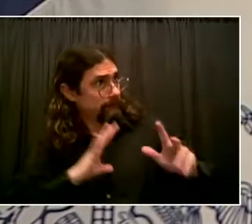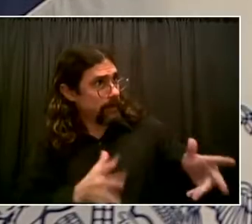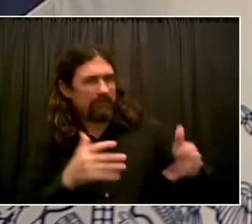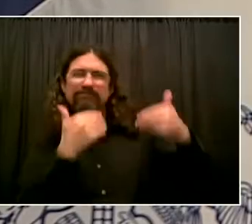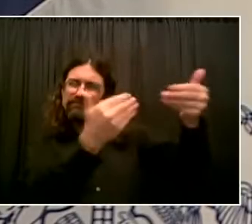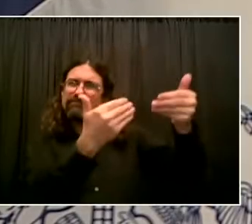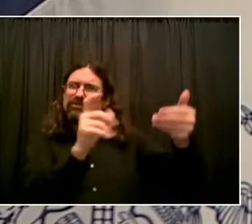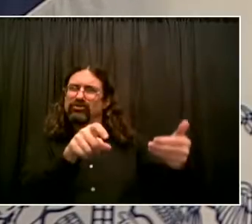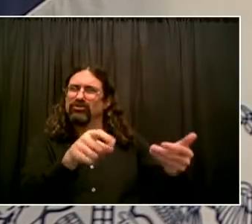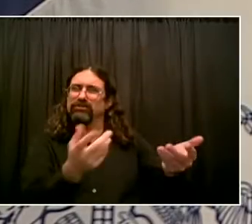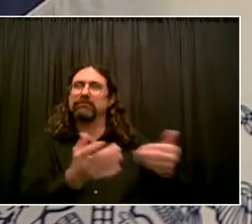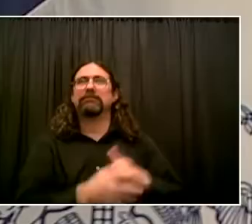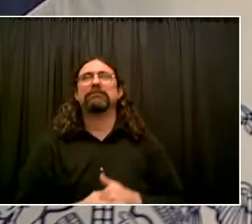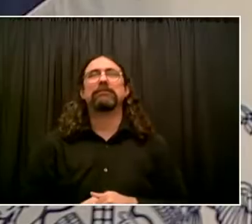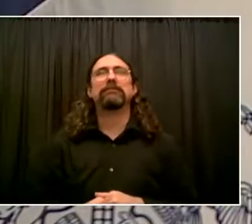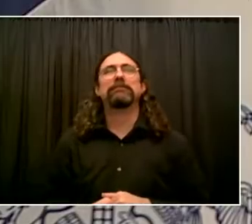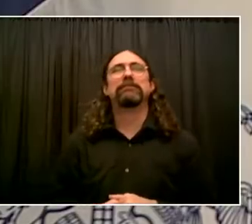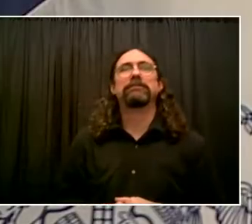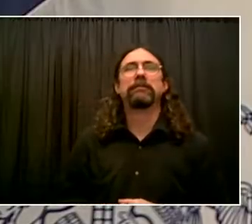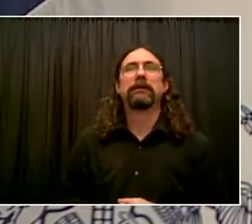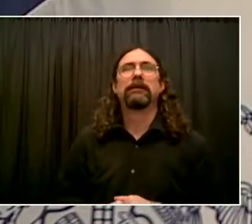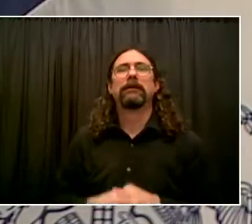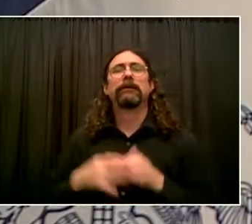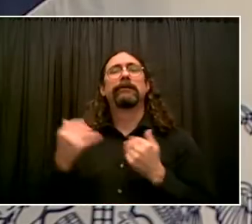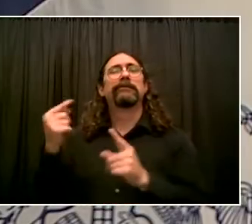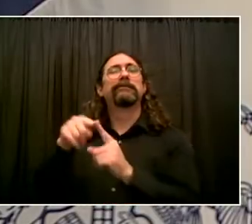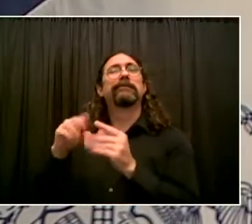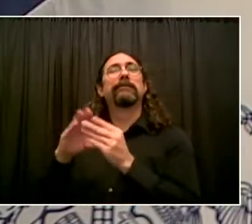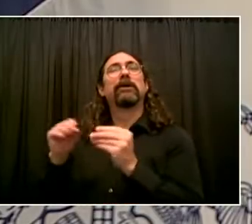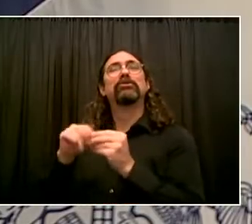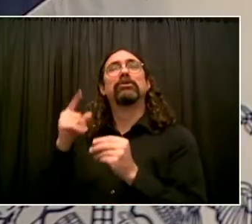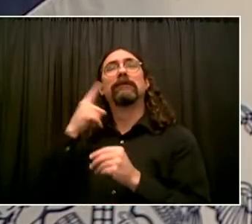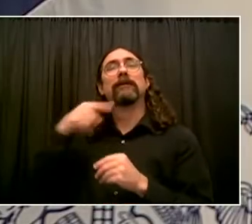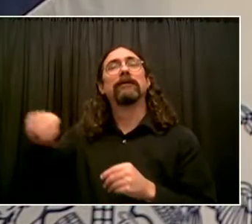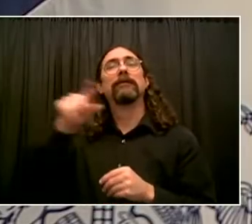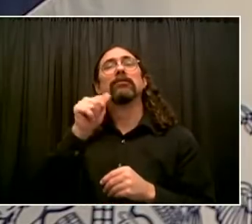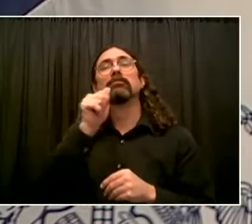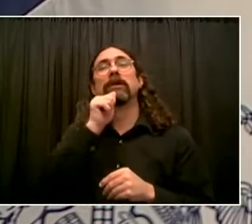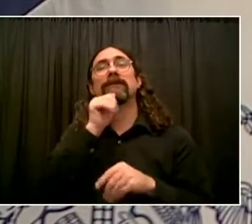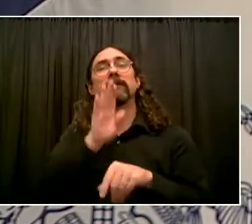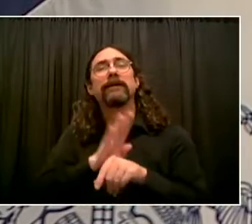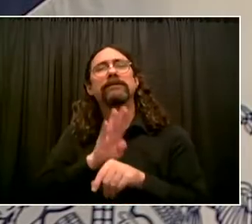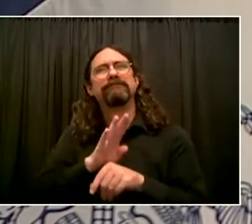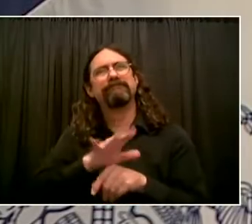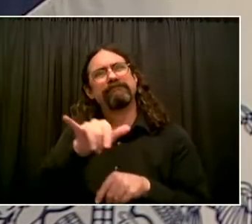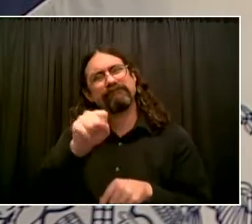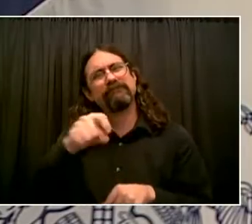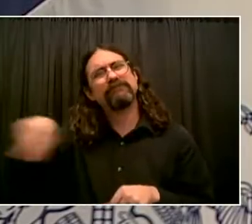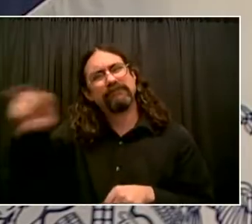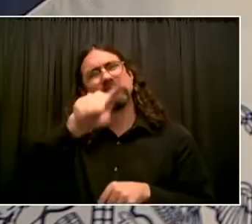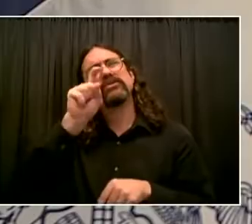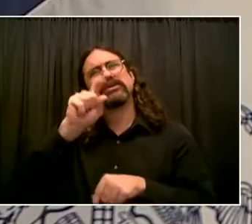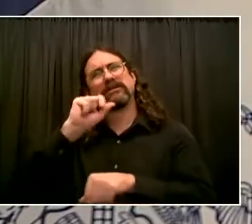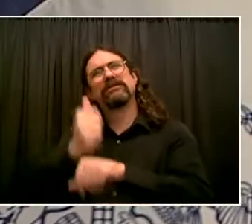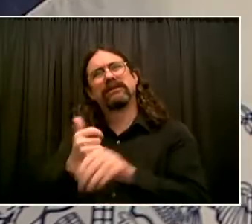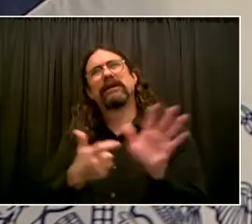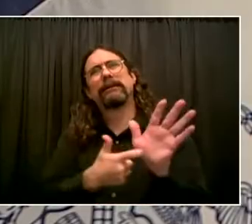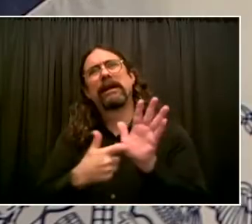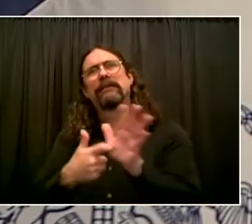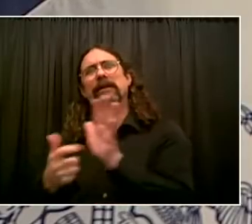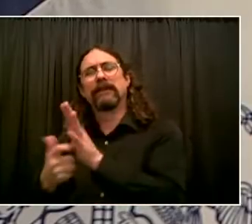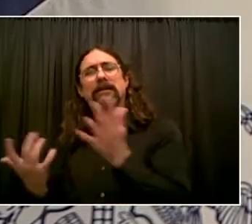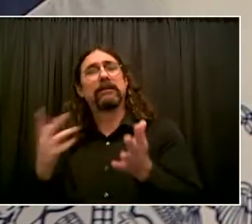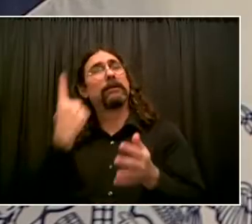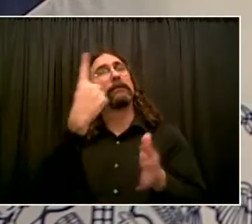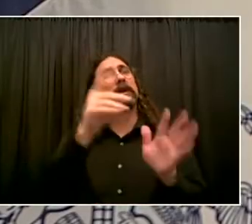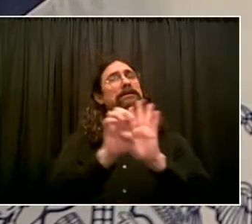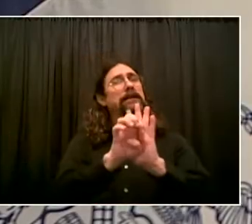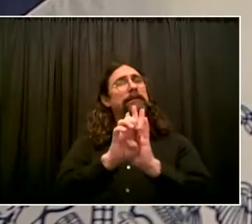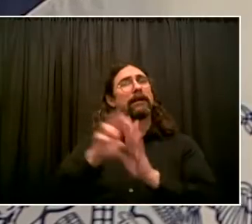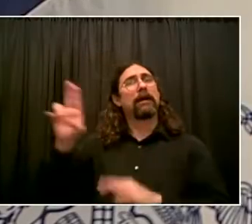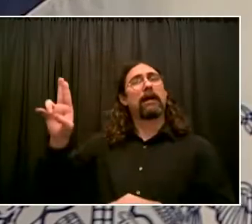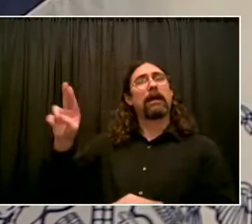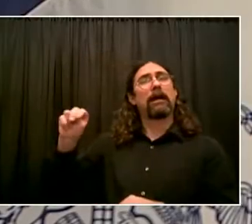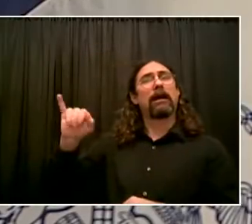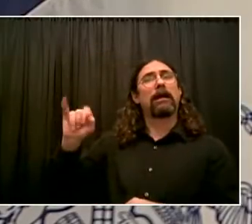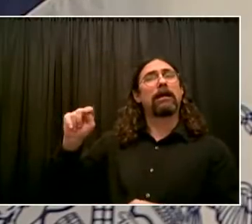REACH, THE MANDATE MAE KSENSE.